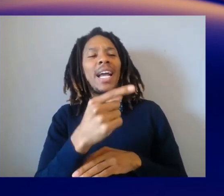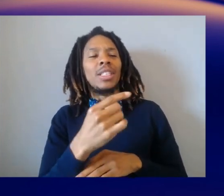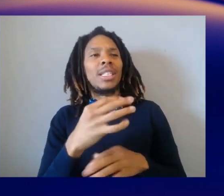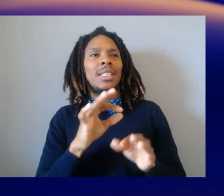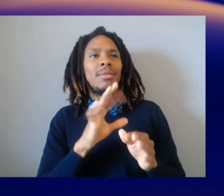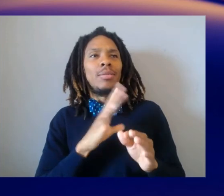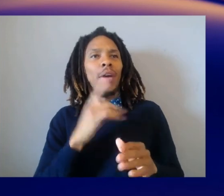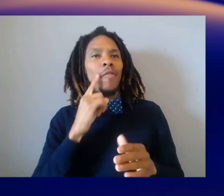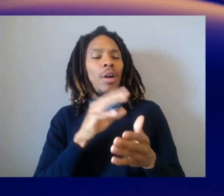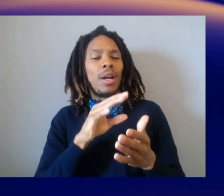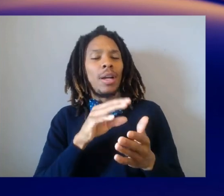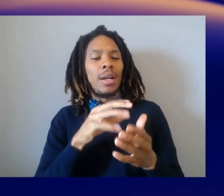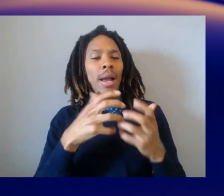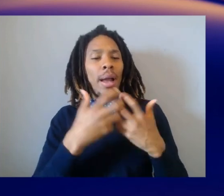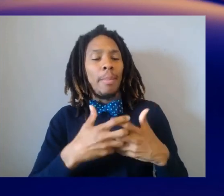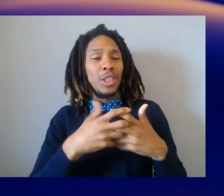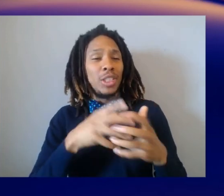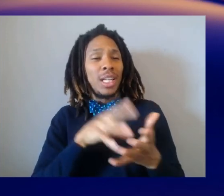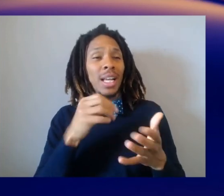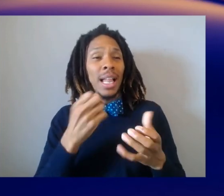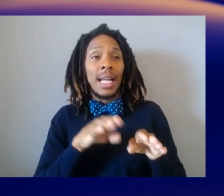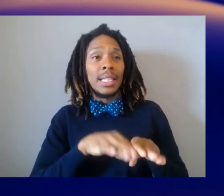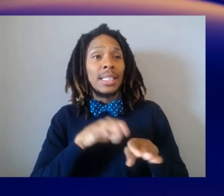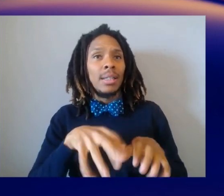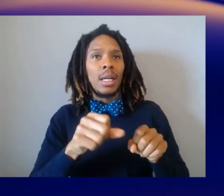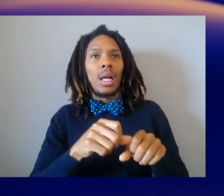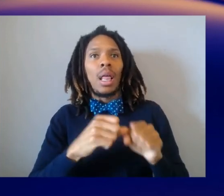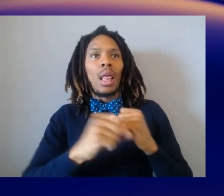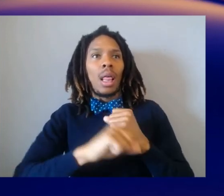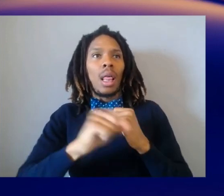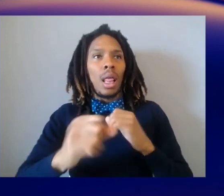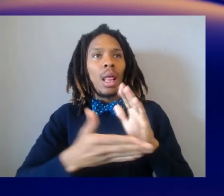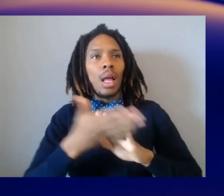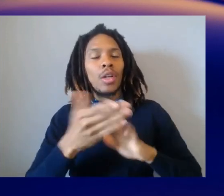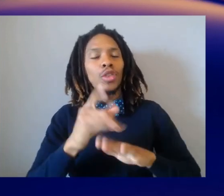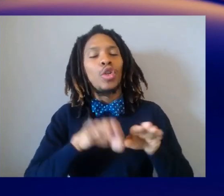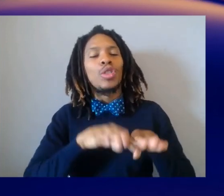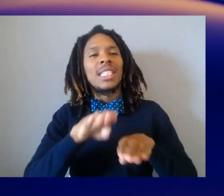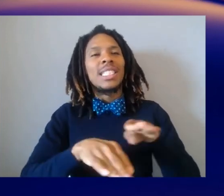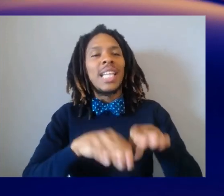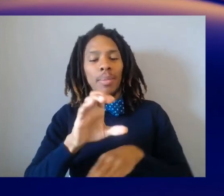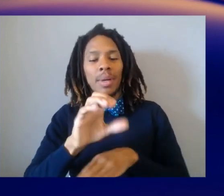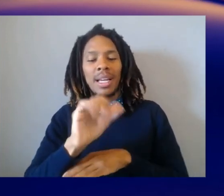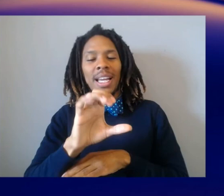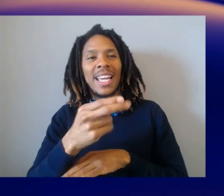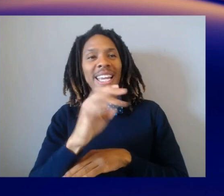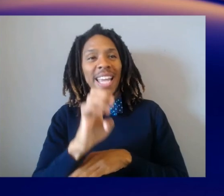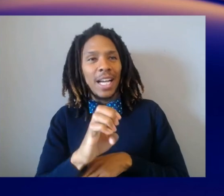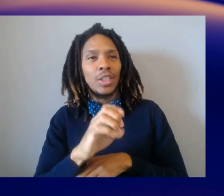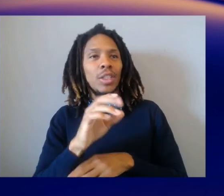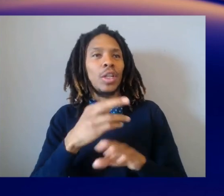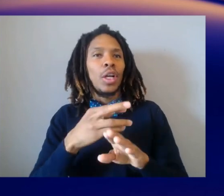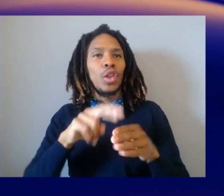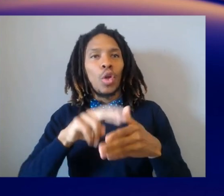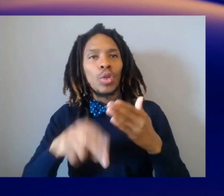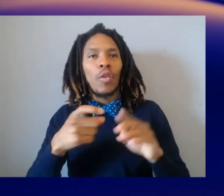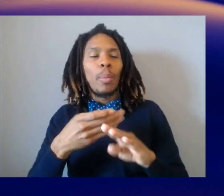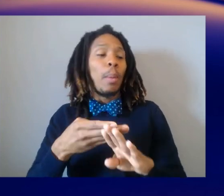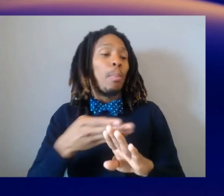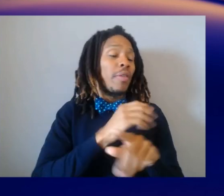a lot of these steps take a long time to run. So you can do step caching as well. So that way you can cache the results of like a previous training job or data pre-procesing